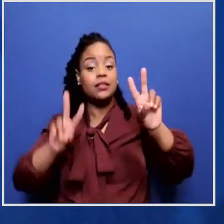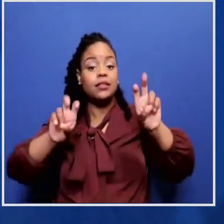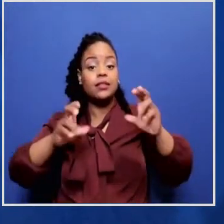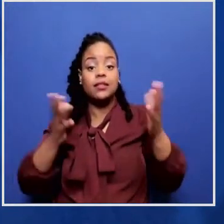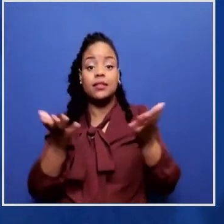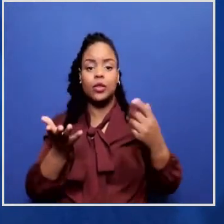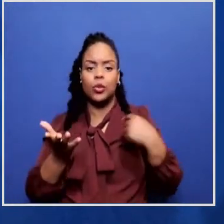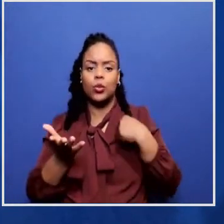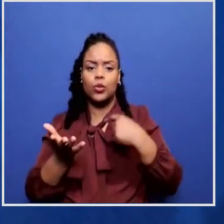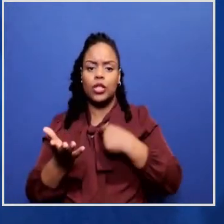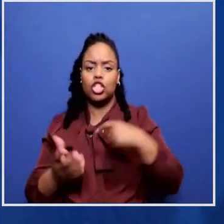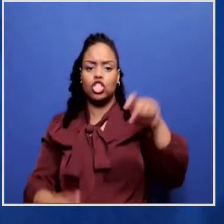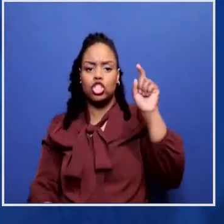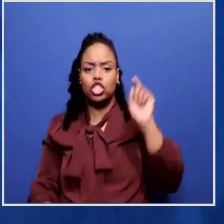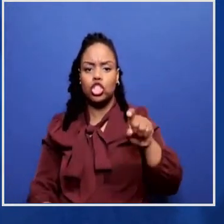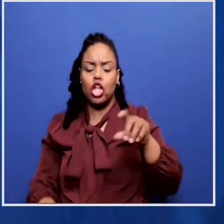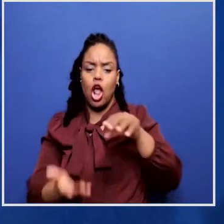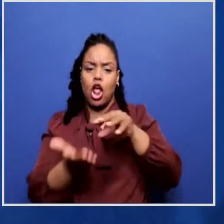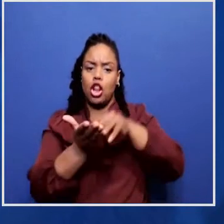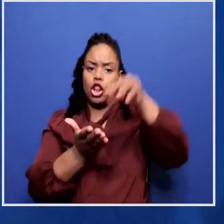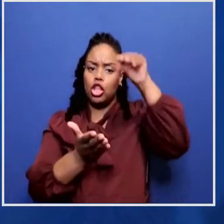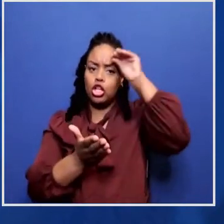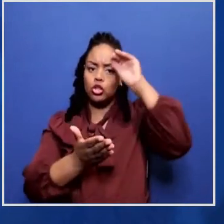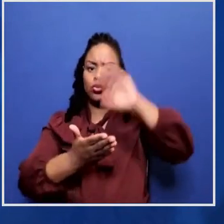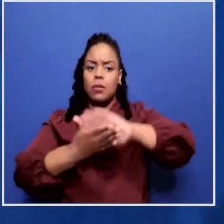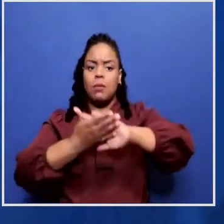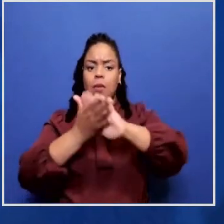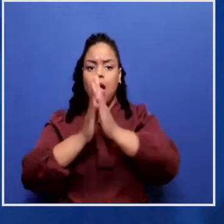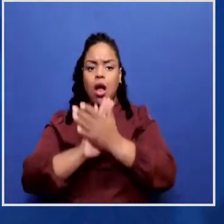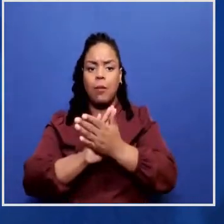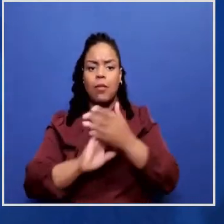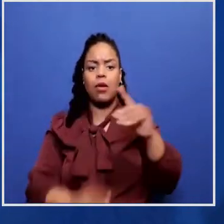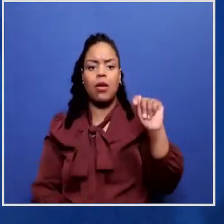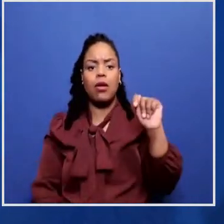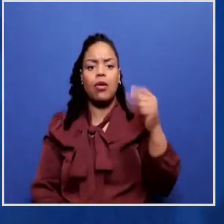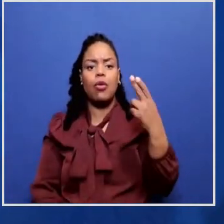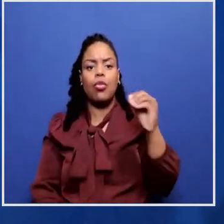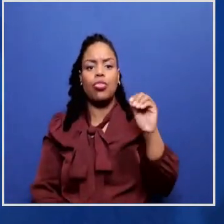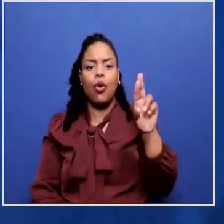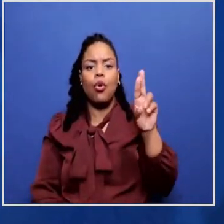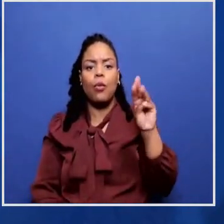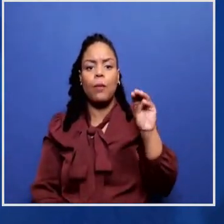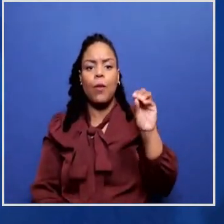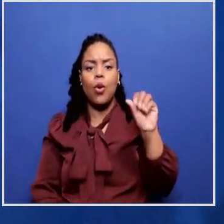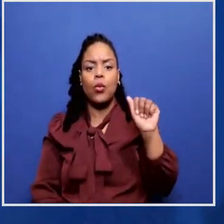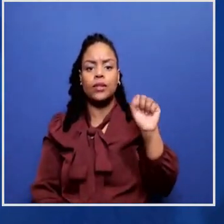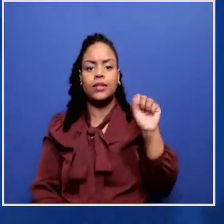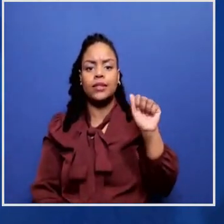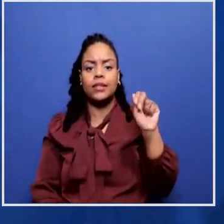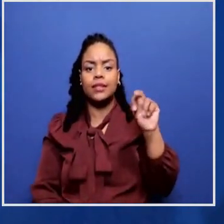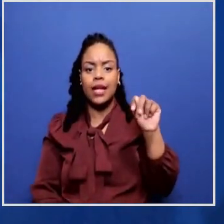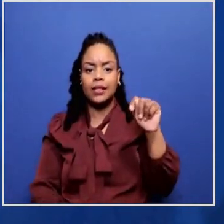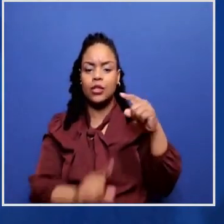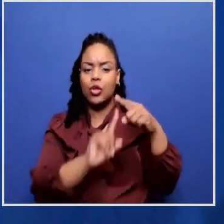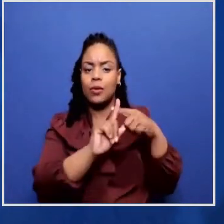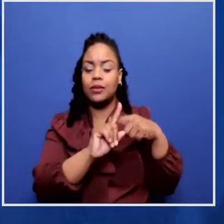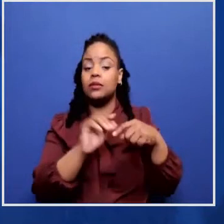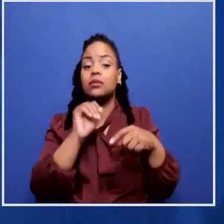WERE HIS WORDS THAT WE SHOULD LEARN TO BE THERMOSTAT AND NOT